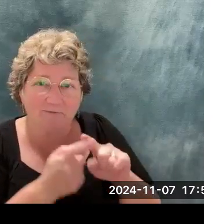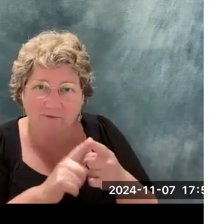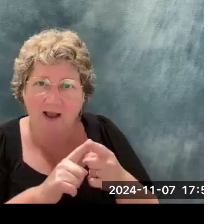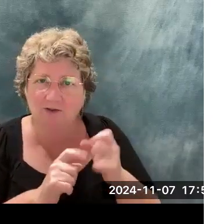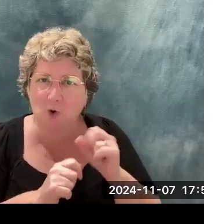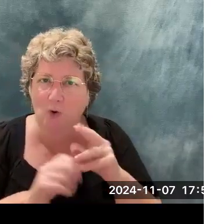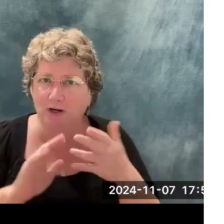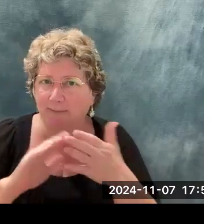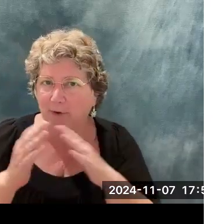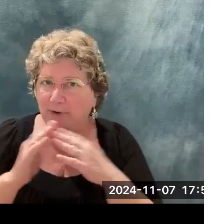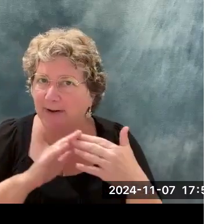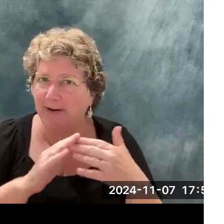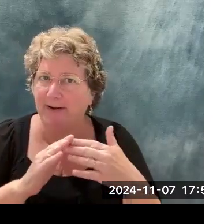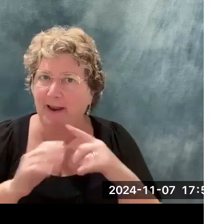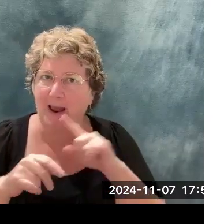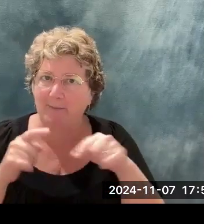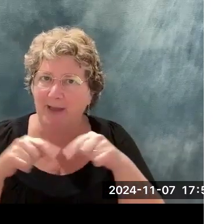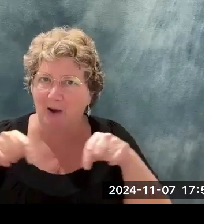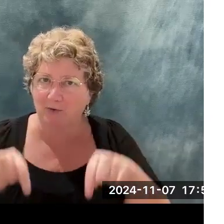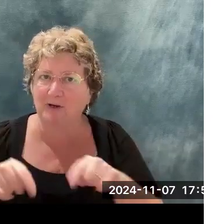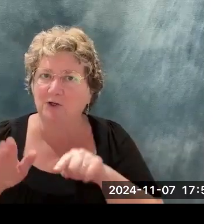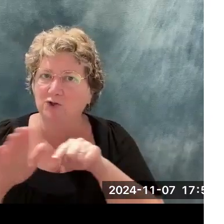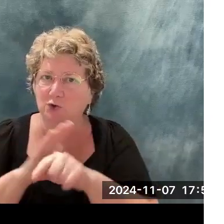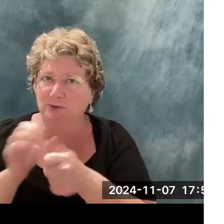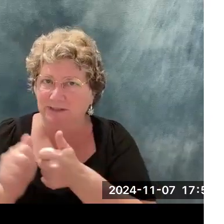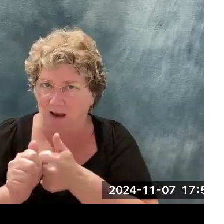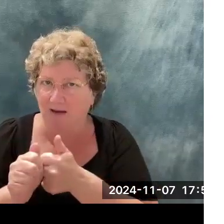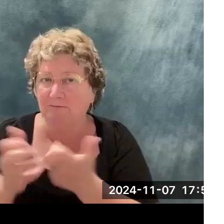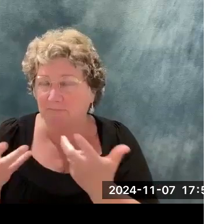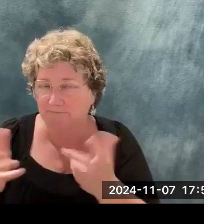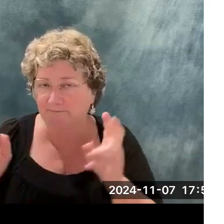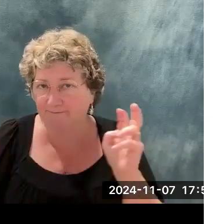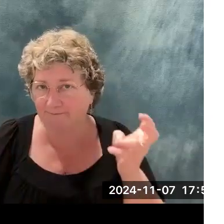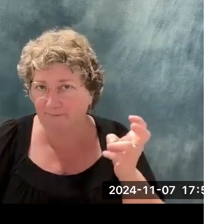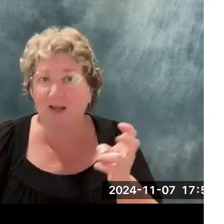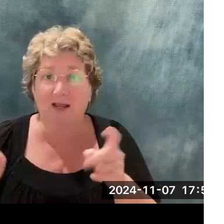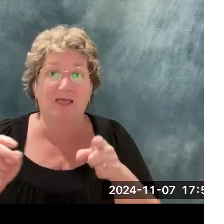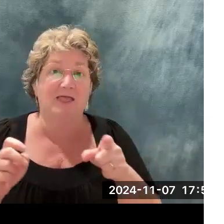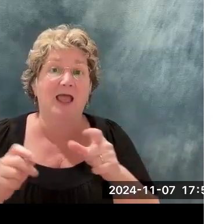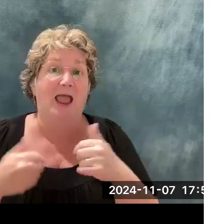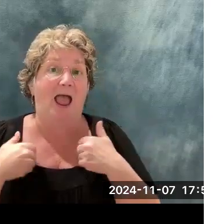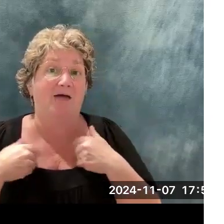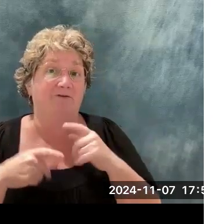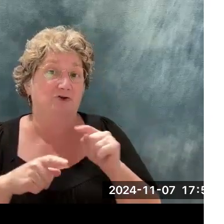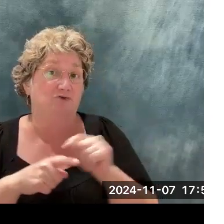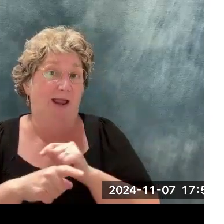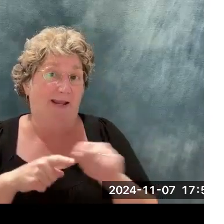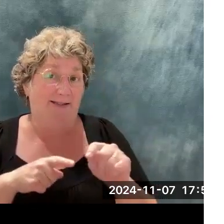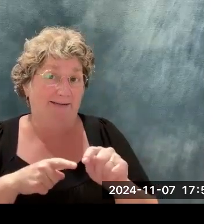of different trainings that can really help. These are either called gatekeeper or community